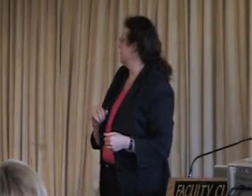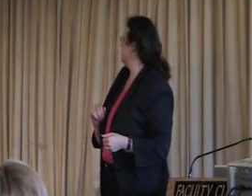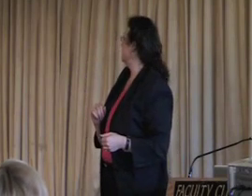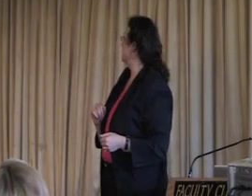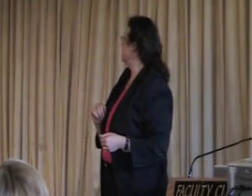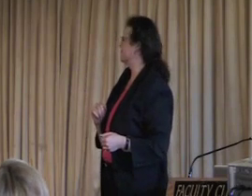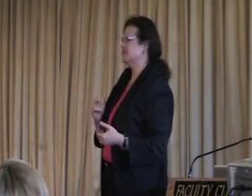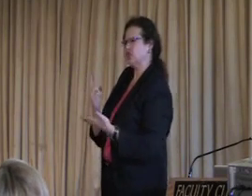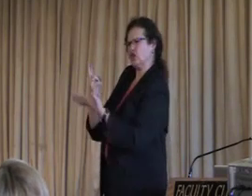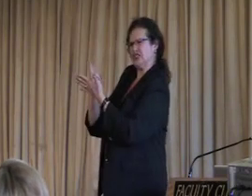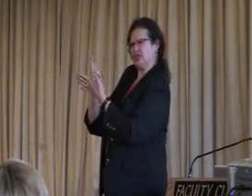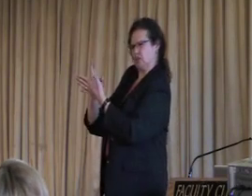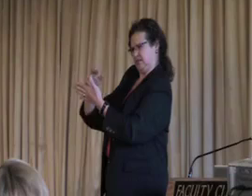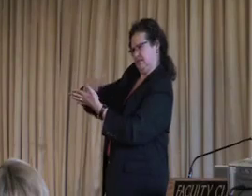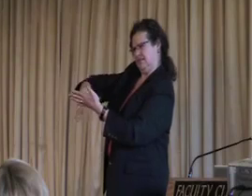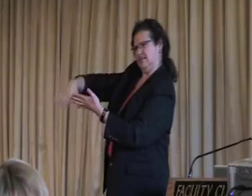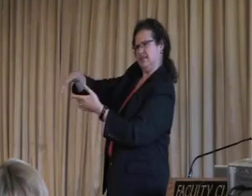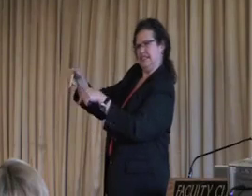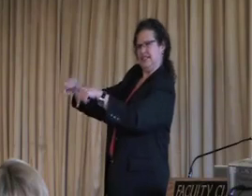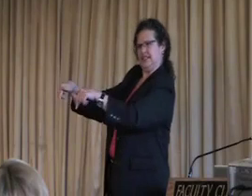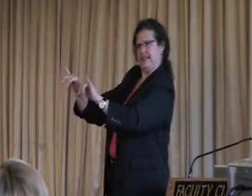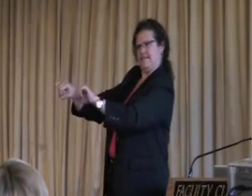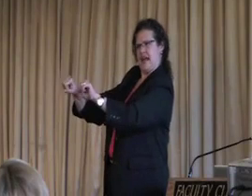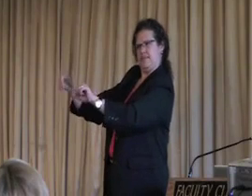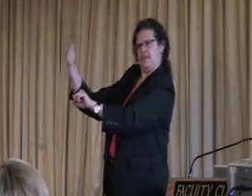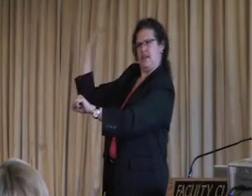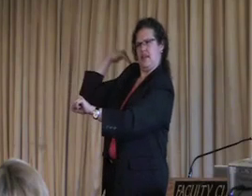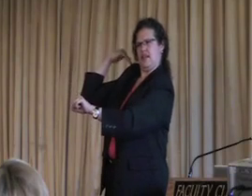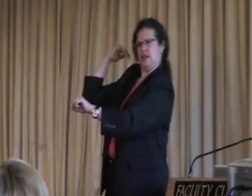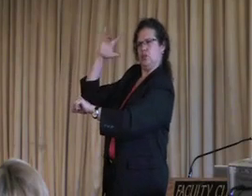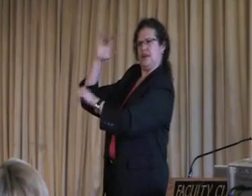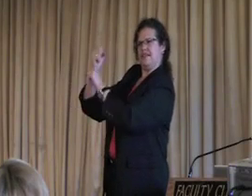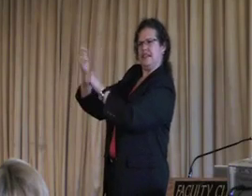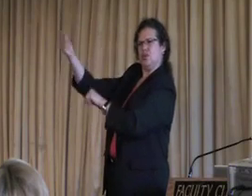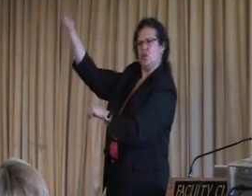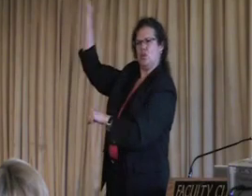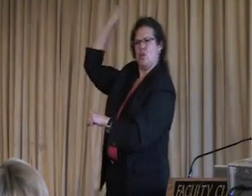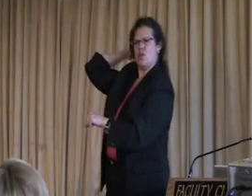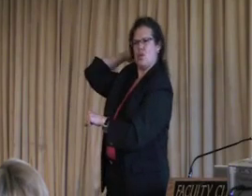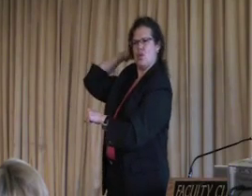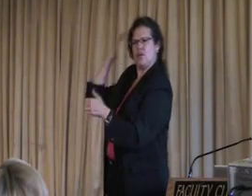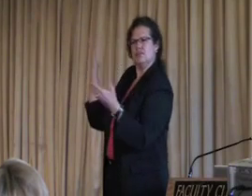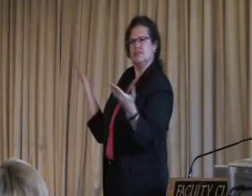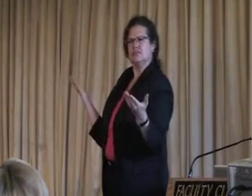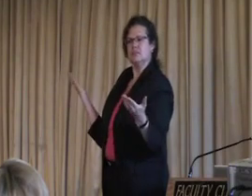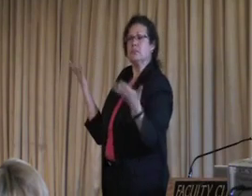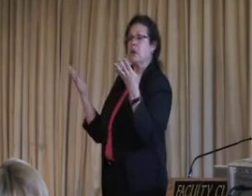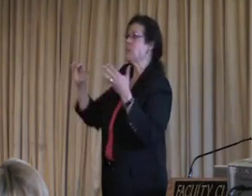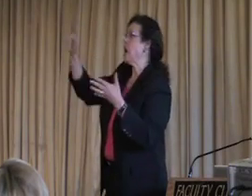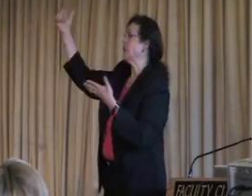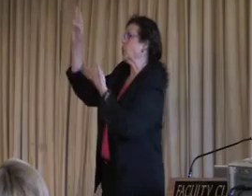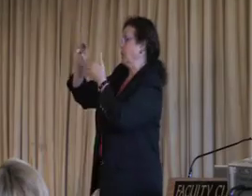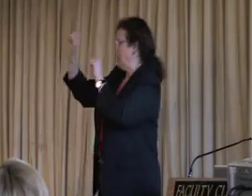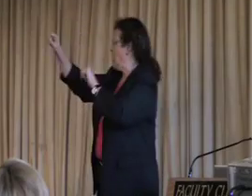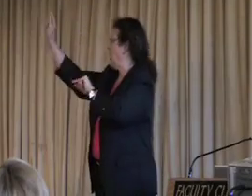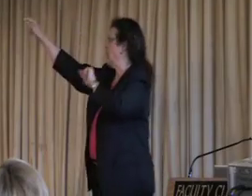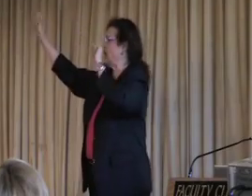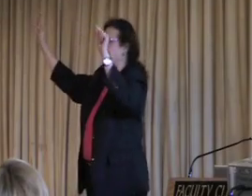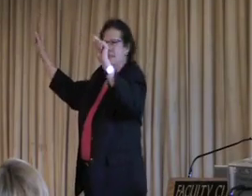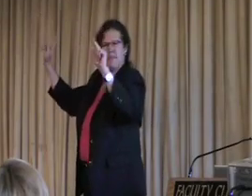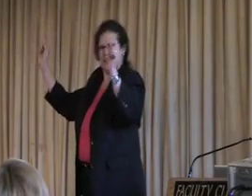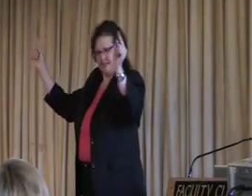Give that some thought. What resources were available 25 years ago? Perhaps other universities